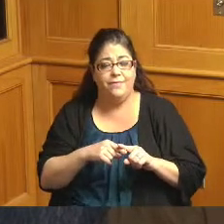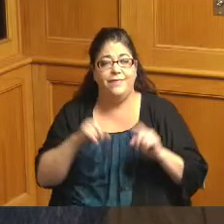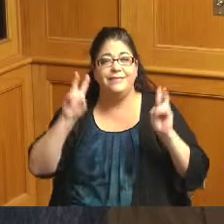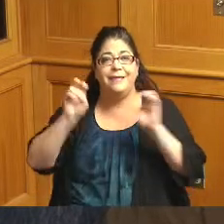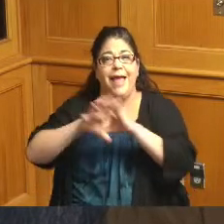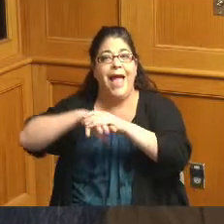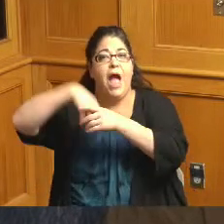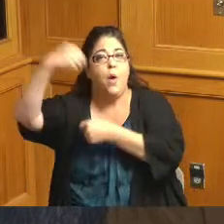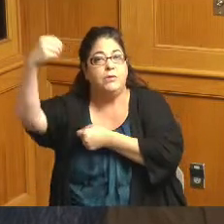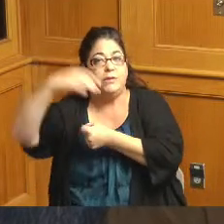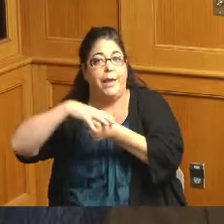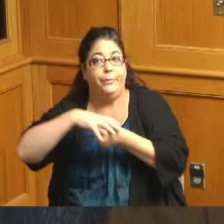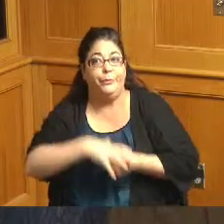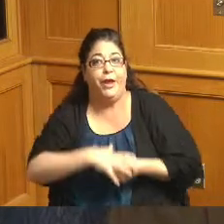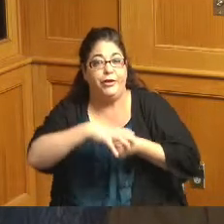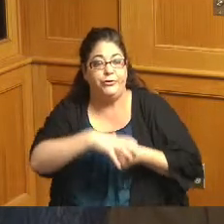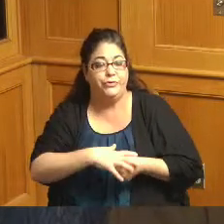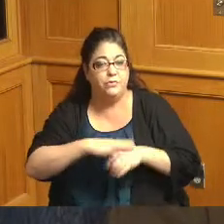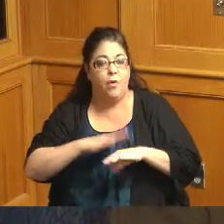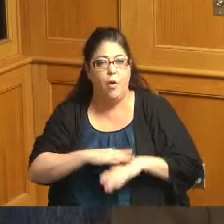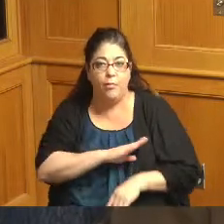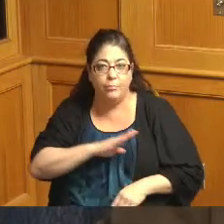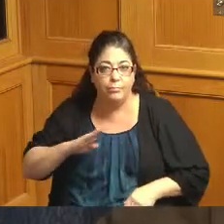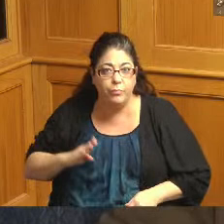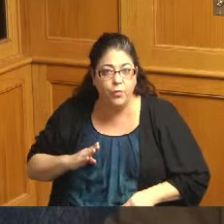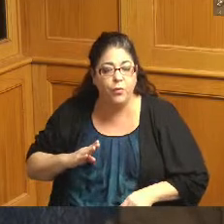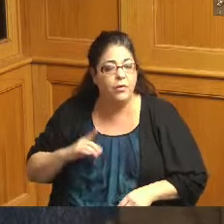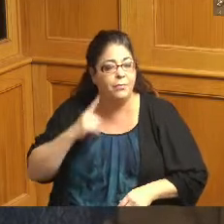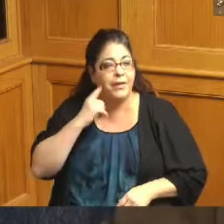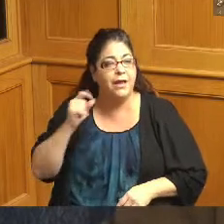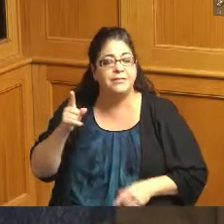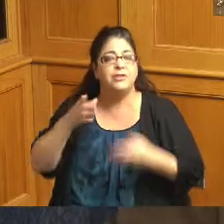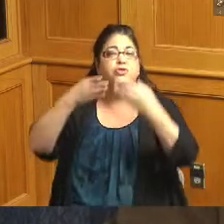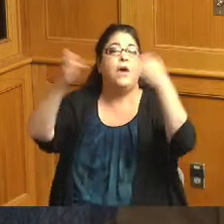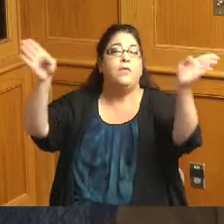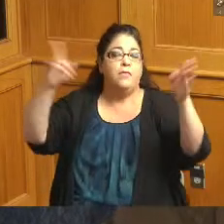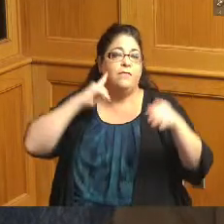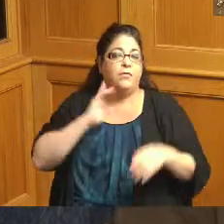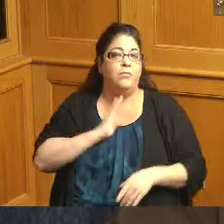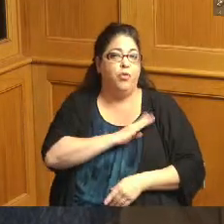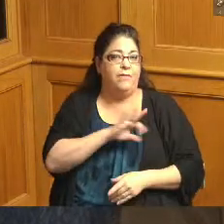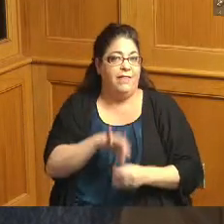that are being put upon Boards of elections in general but your employees in particular